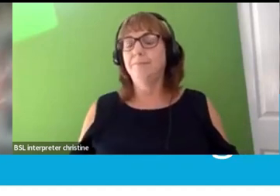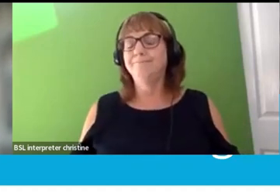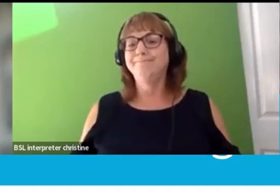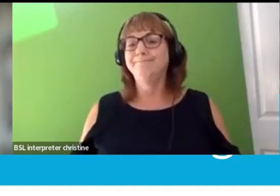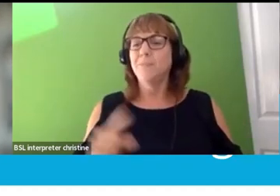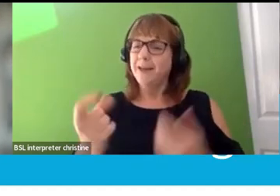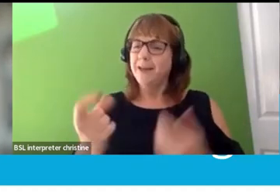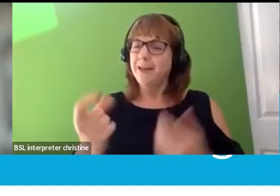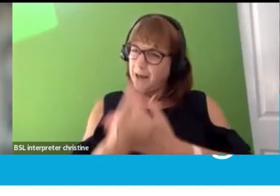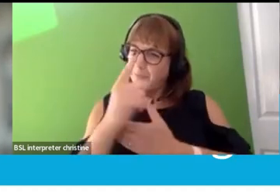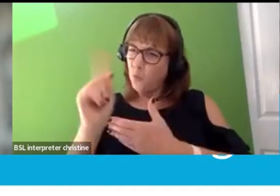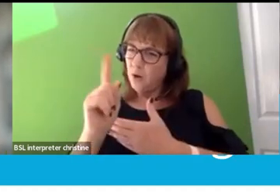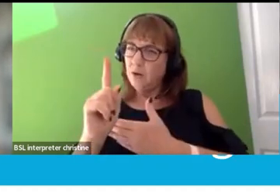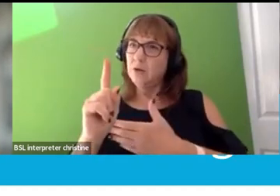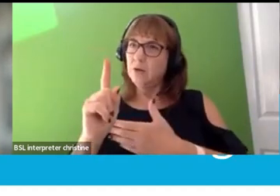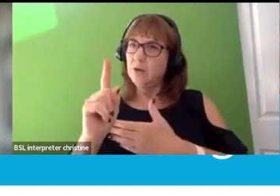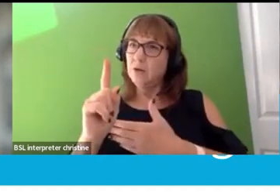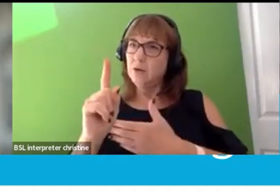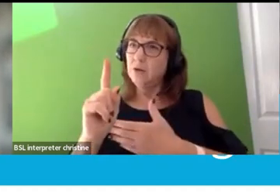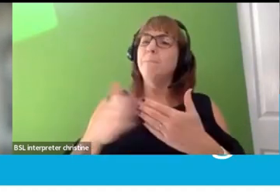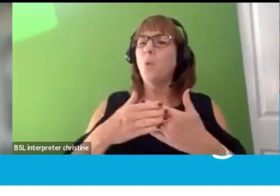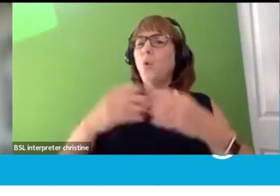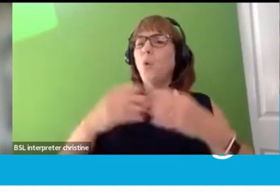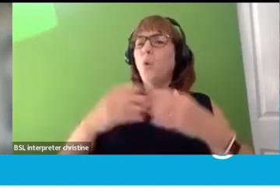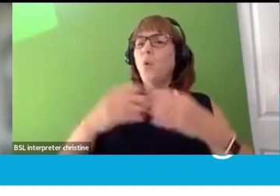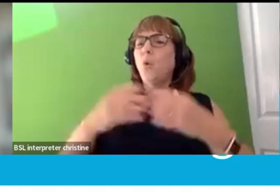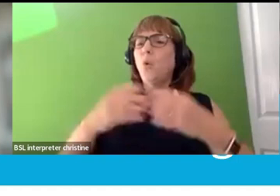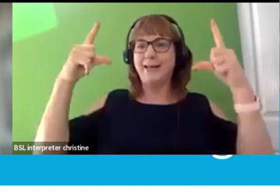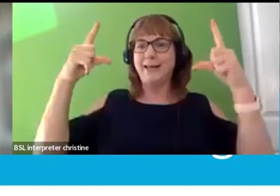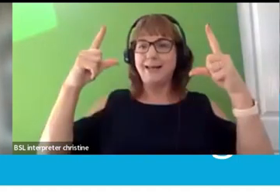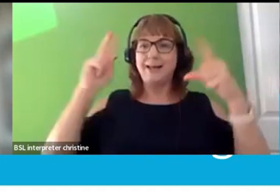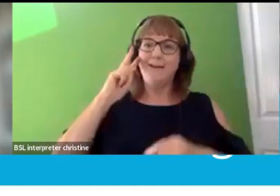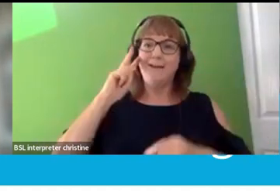you're all a little bit more awake, you're all a bit more looking at me, you're all a bit more